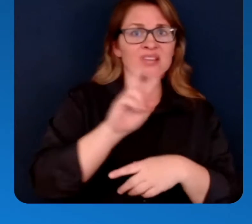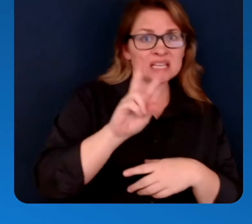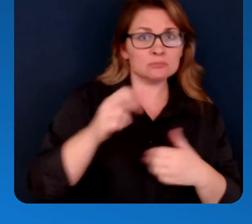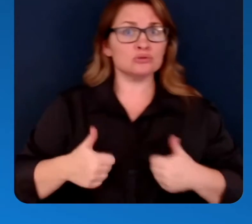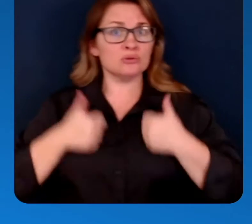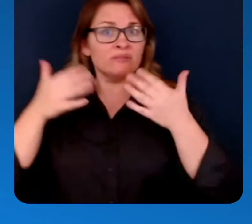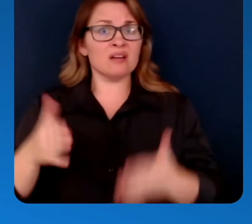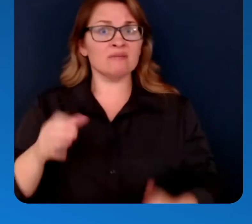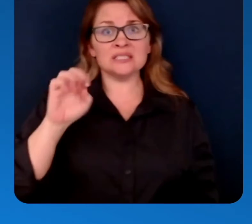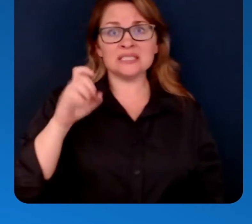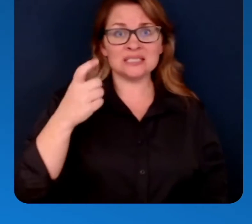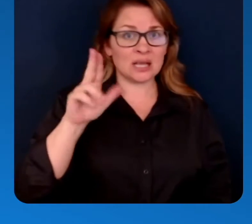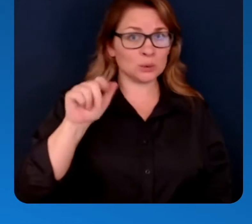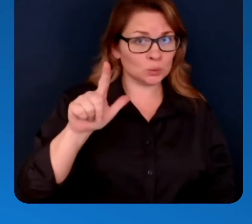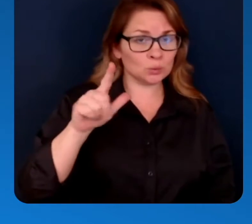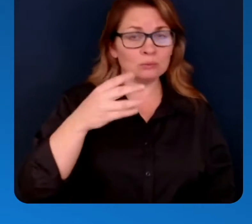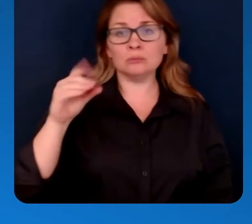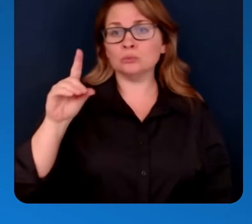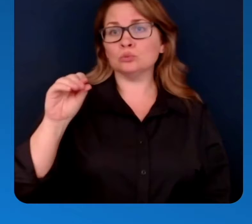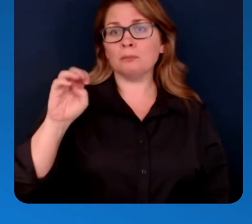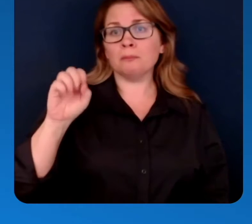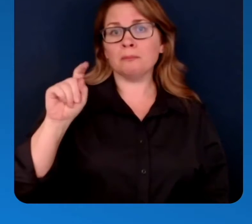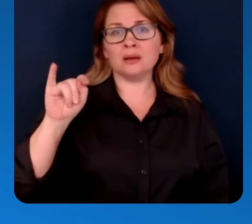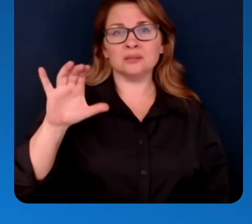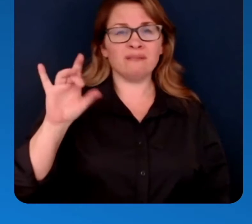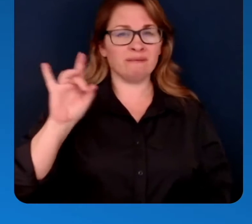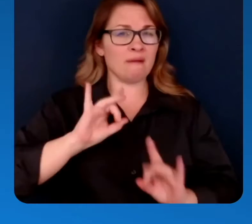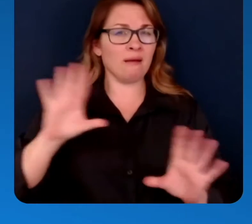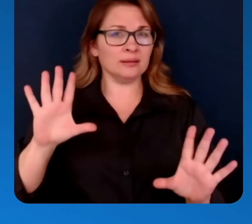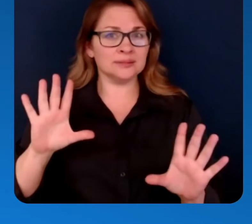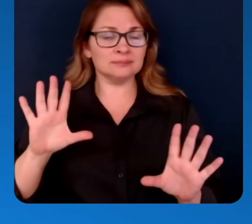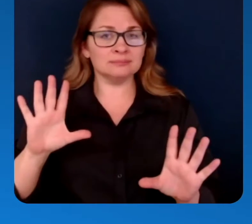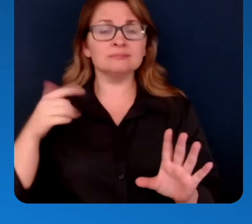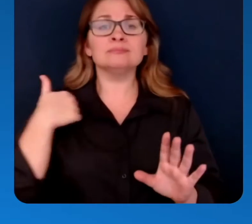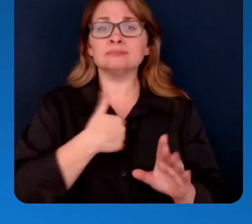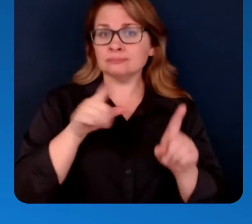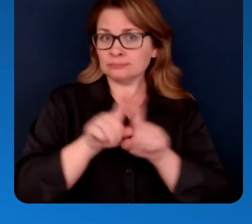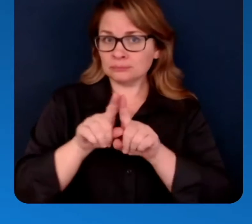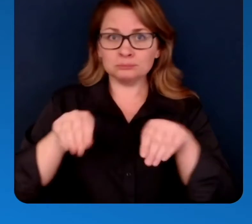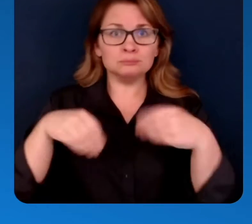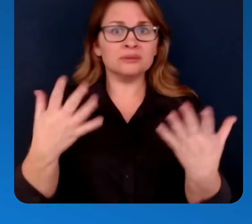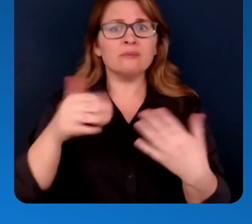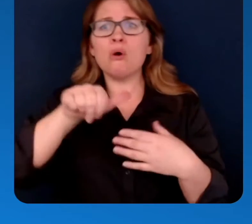We also provide technical assistance to advocates, attorneys, and other systems professionals